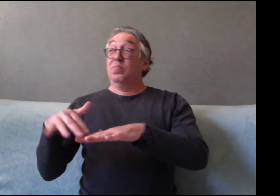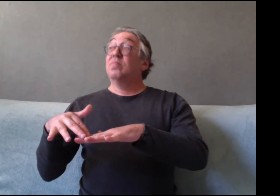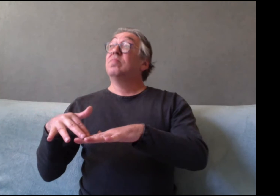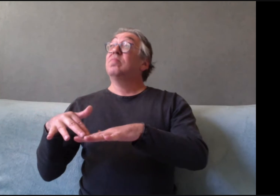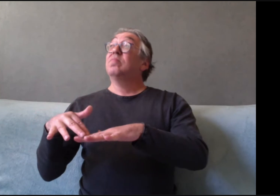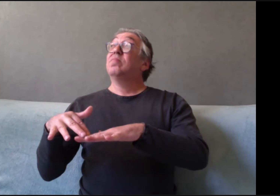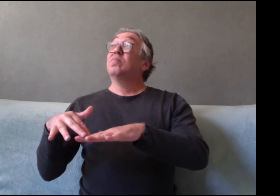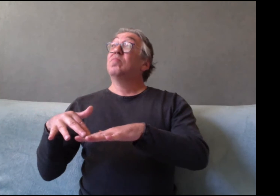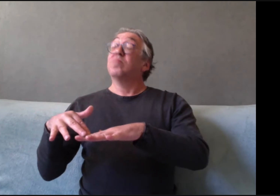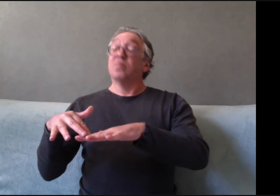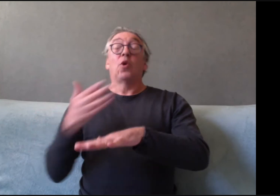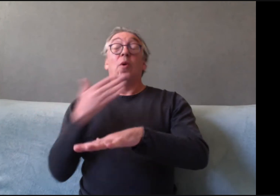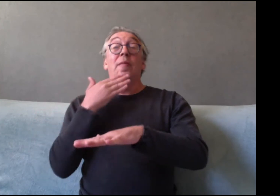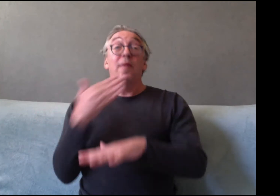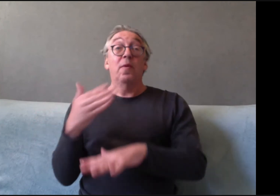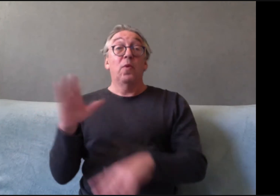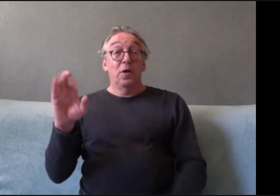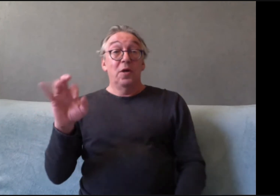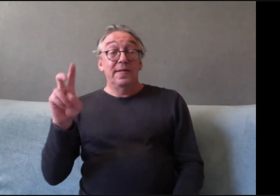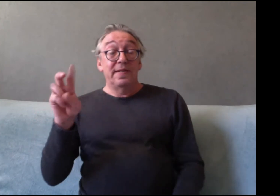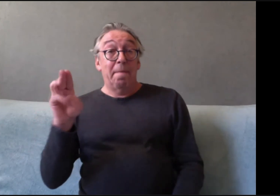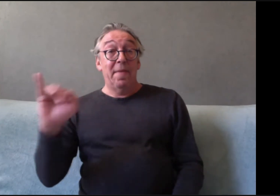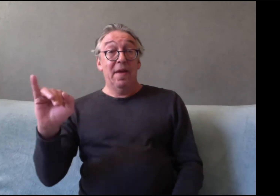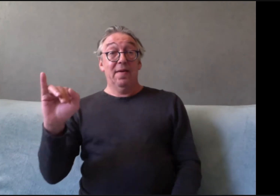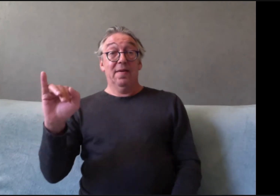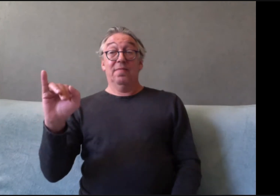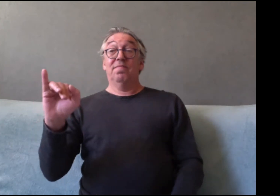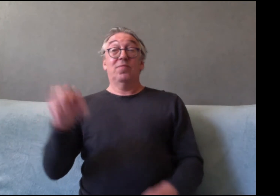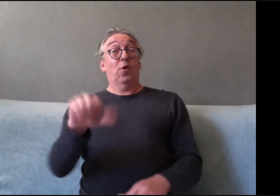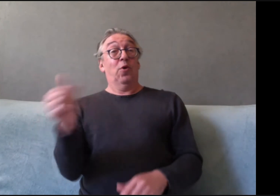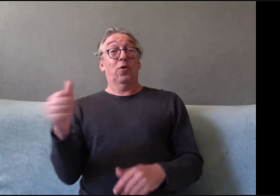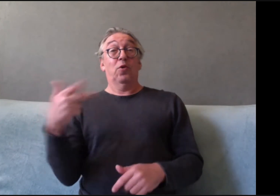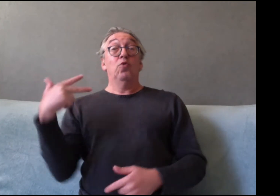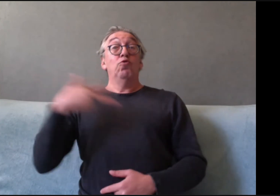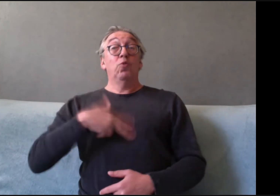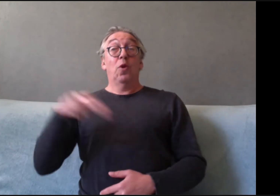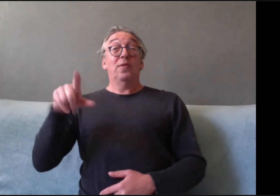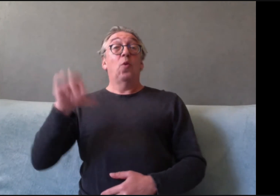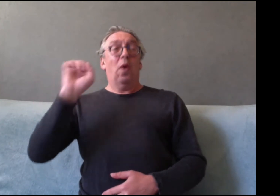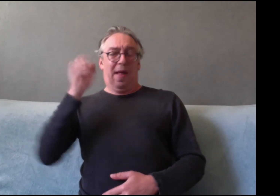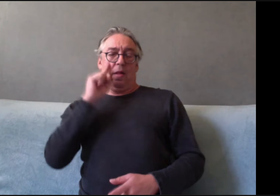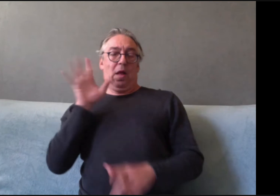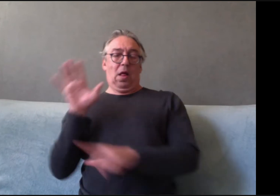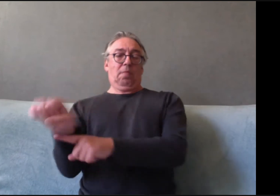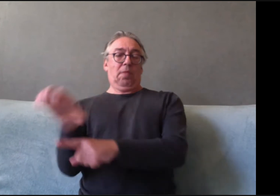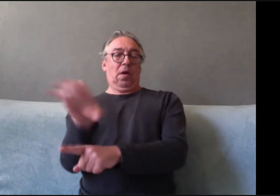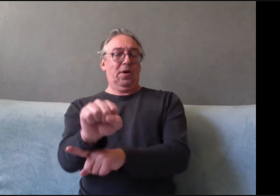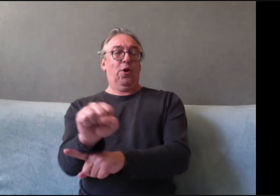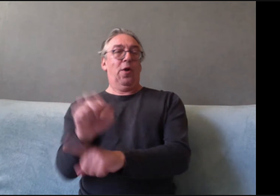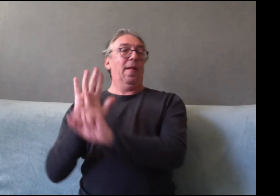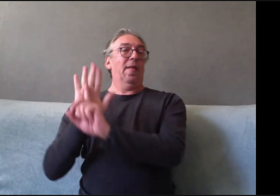and announce an obvious discrimination of this health crisis,